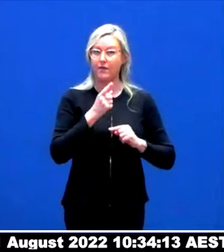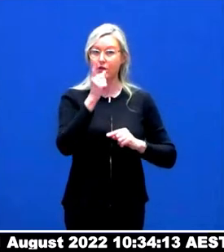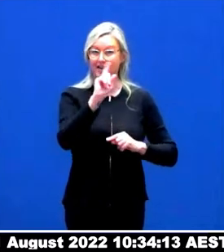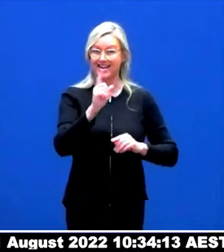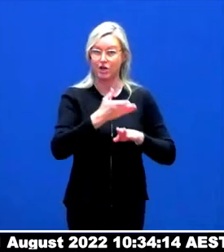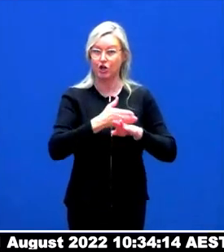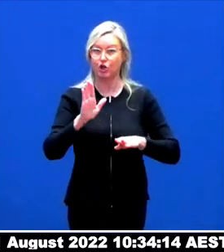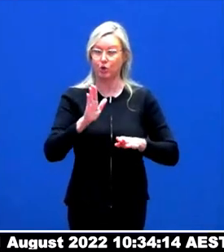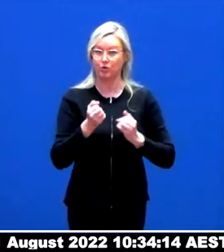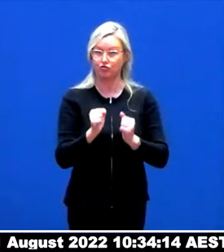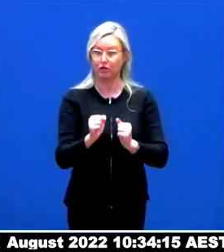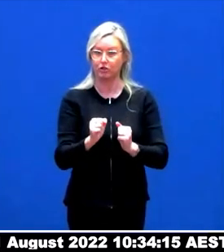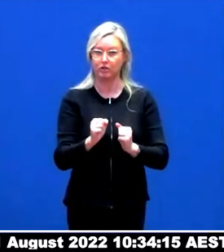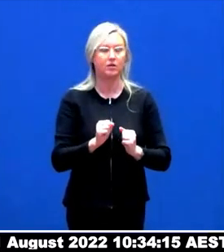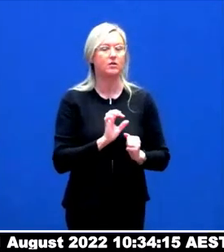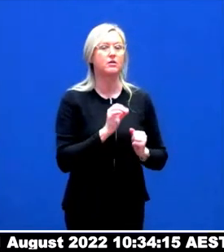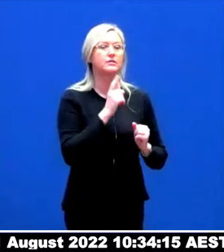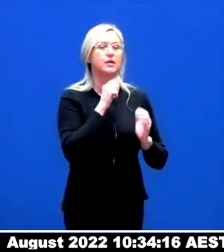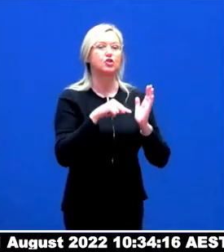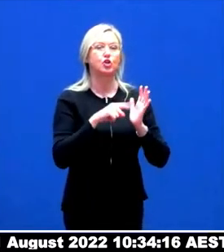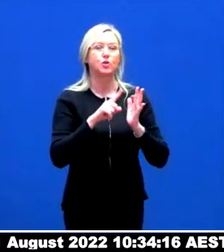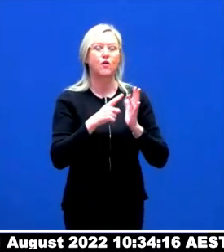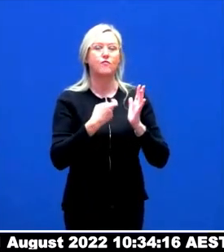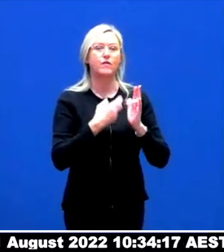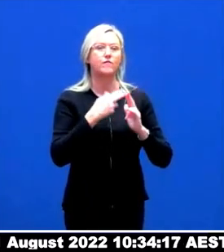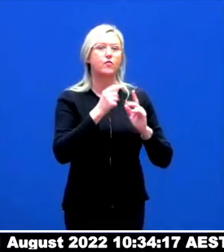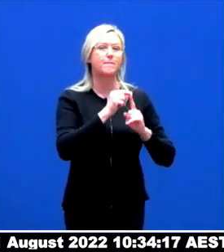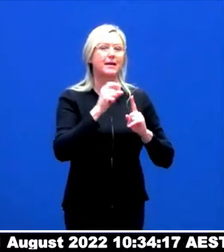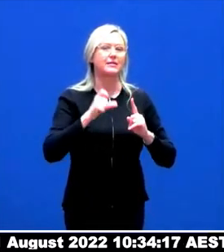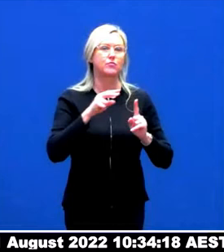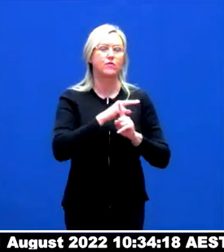It doesn't. It says: "The Terms of Reference for the PC review of the National Housing and Homelessness